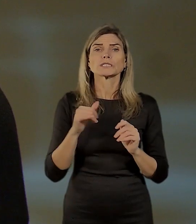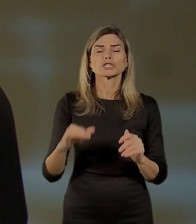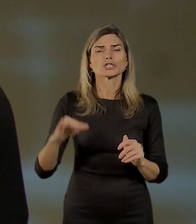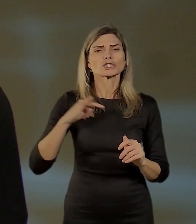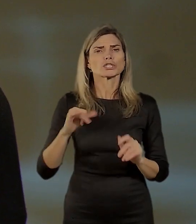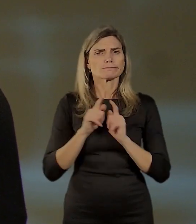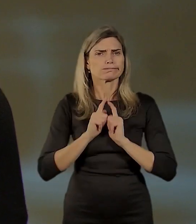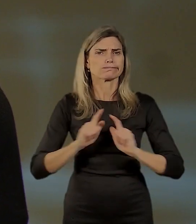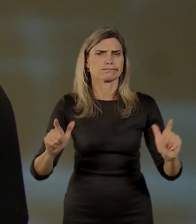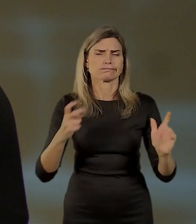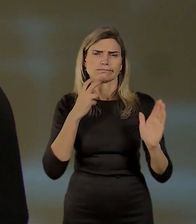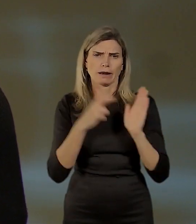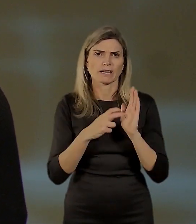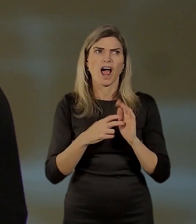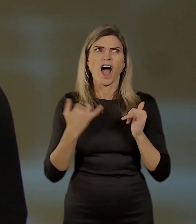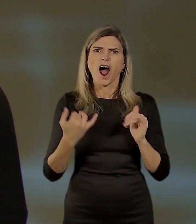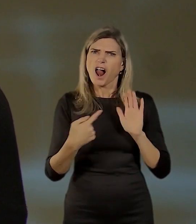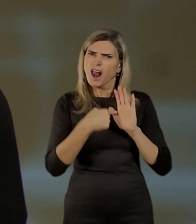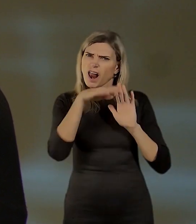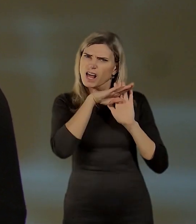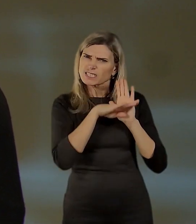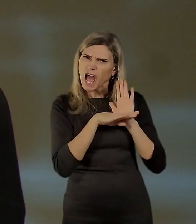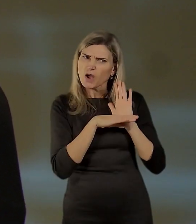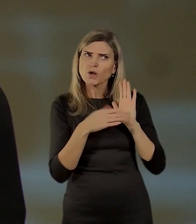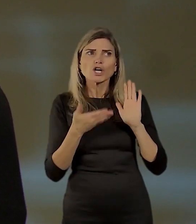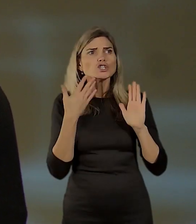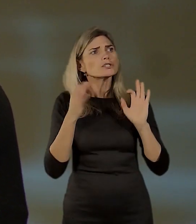electromobility, which could be in parking lots that are under the buildings.